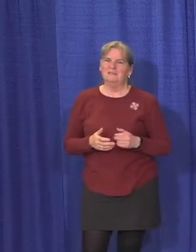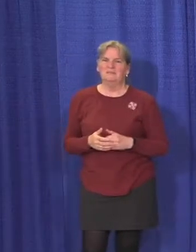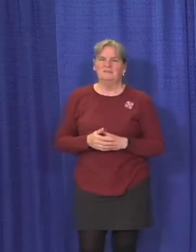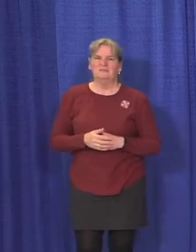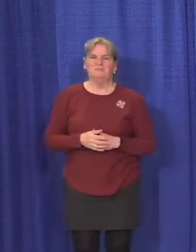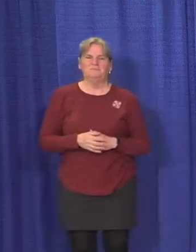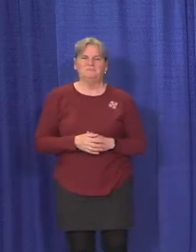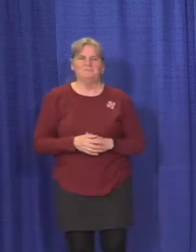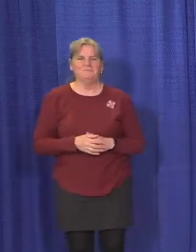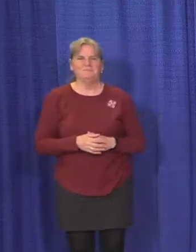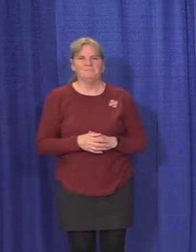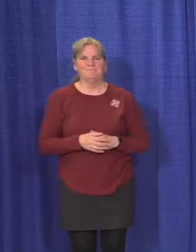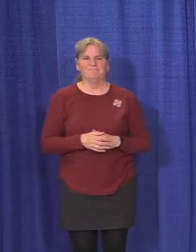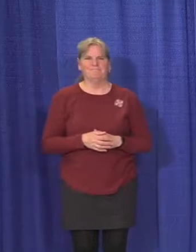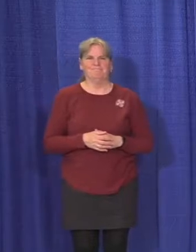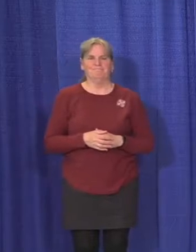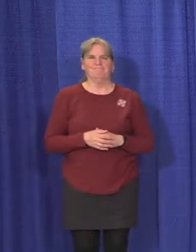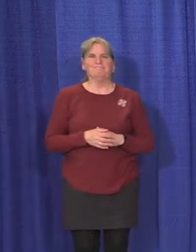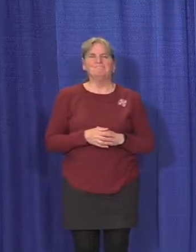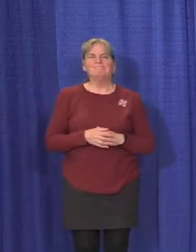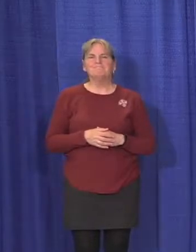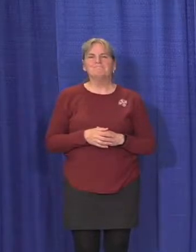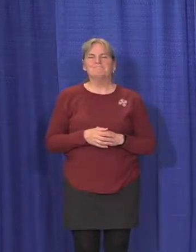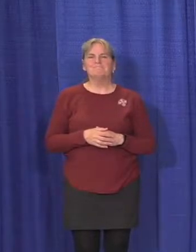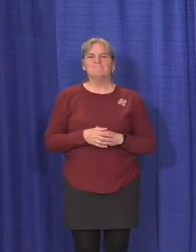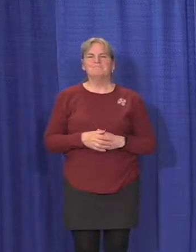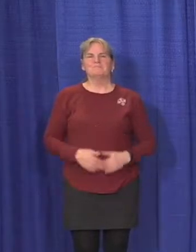That hasn't come up, no?